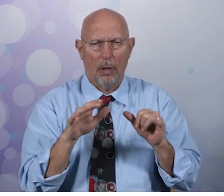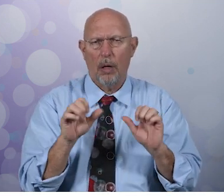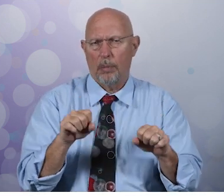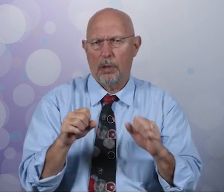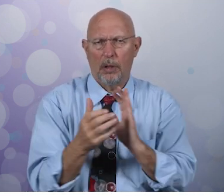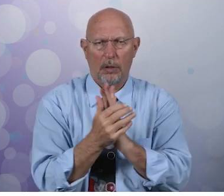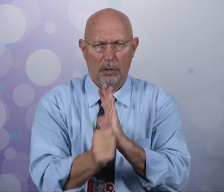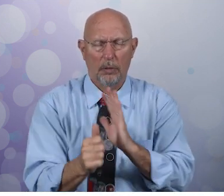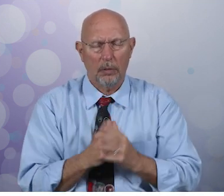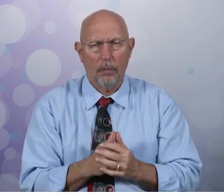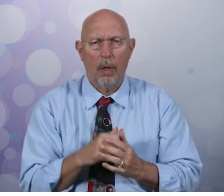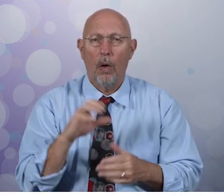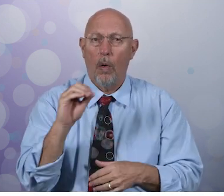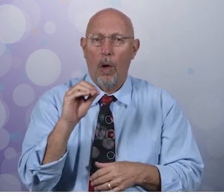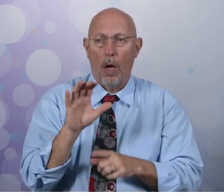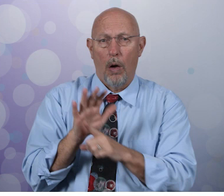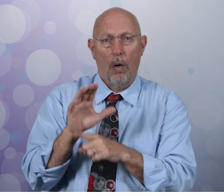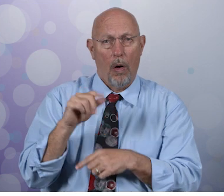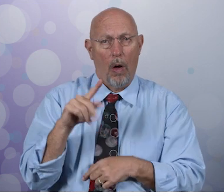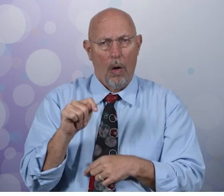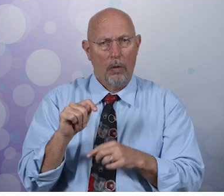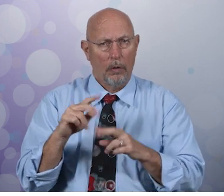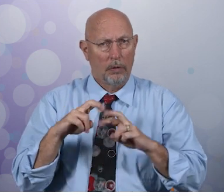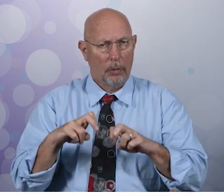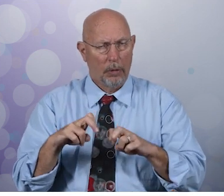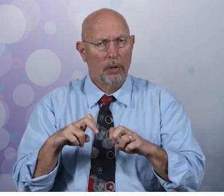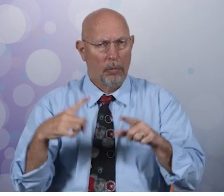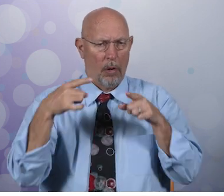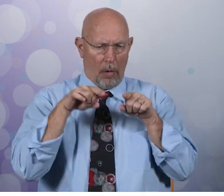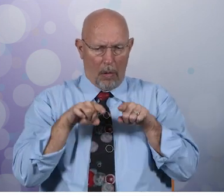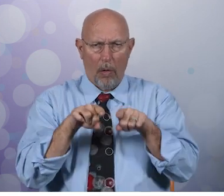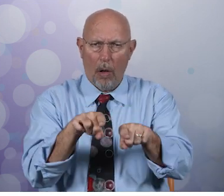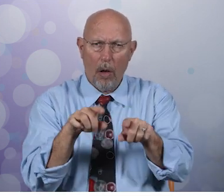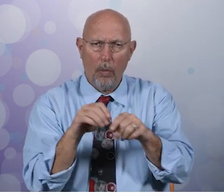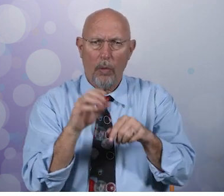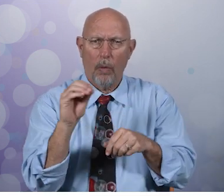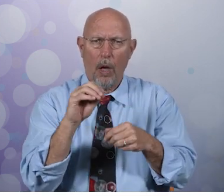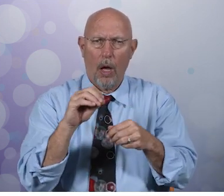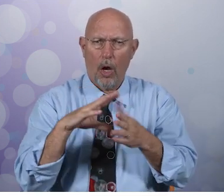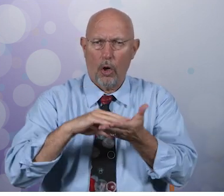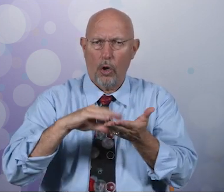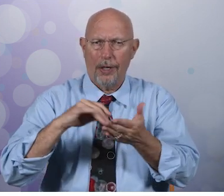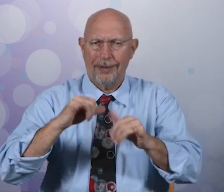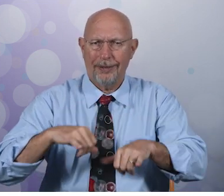Ohio's alternate assessment is aligned with Ohio's Learning Standards Extended.